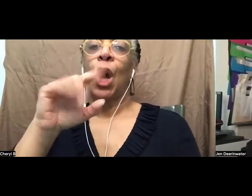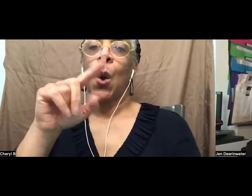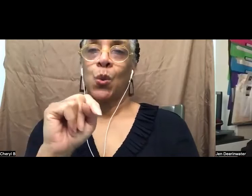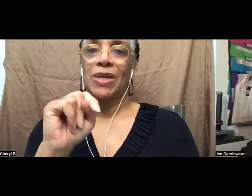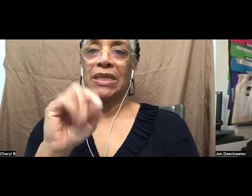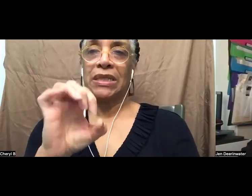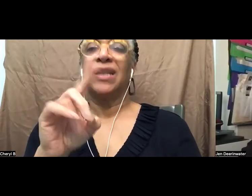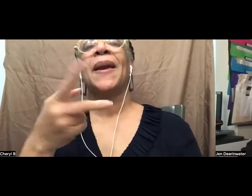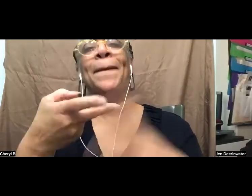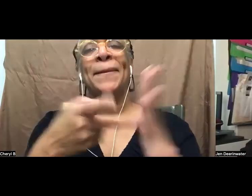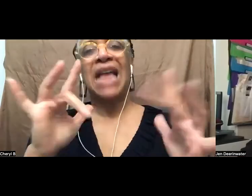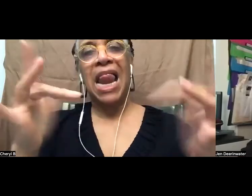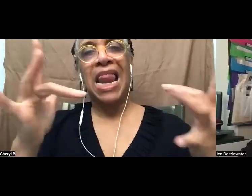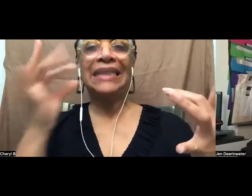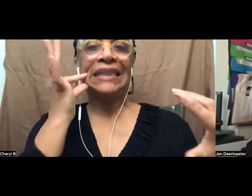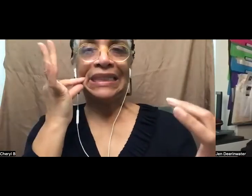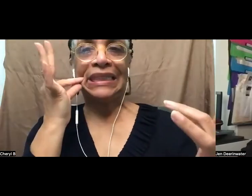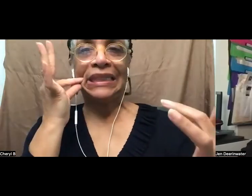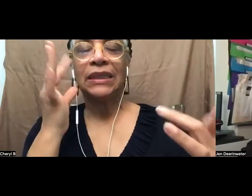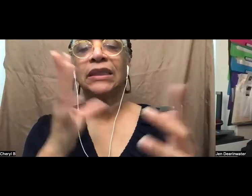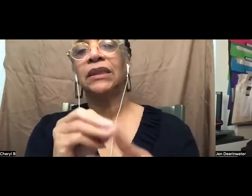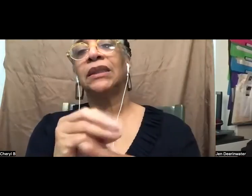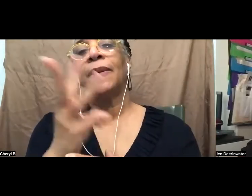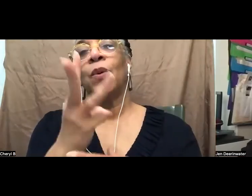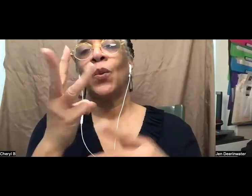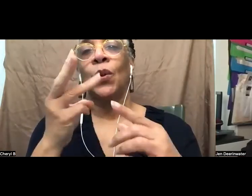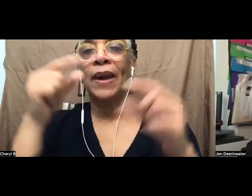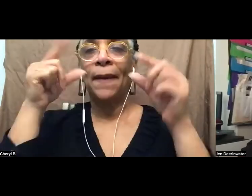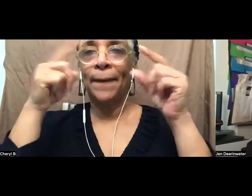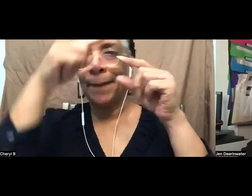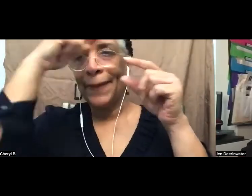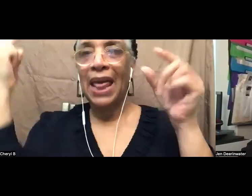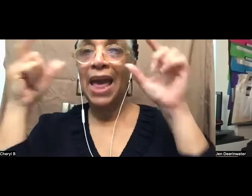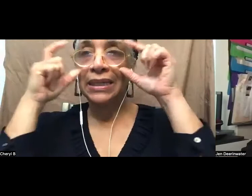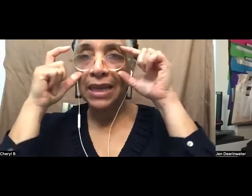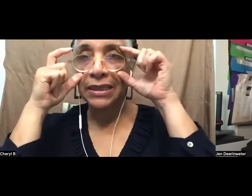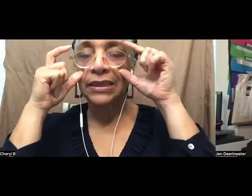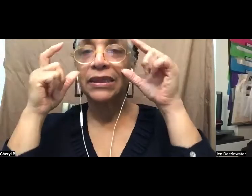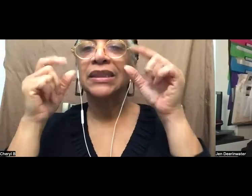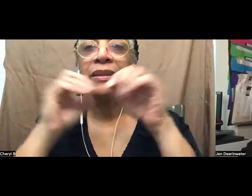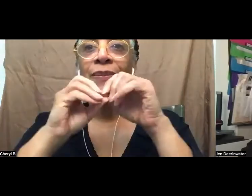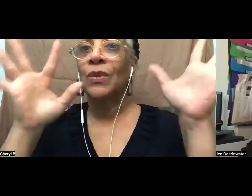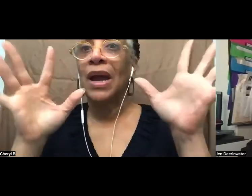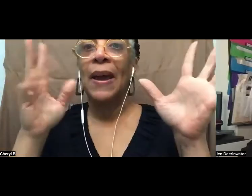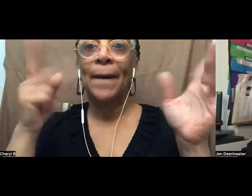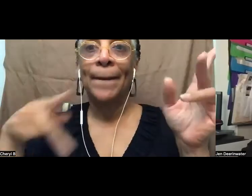I am wearing black glasses, bright purple lipstick, my hair is back and it is brown.